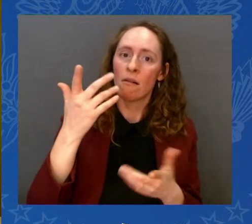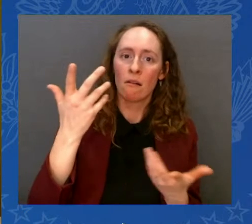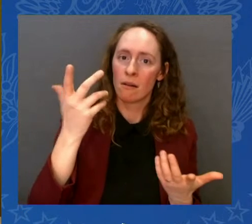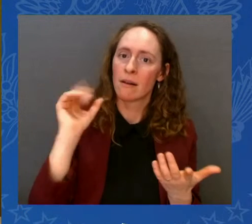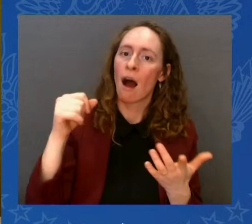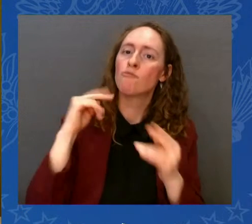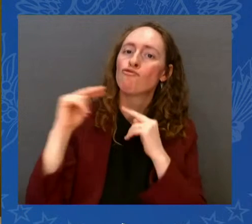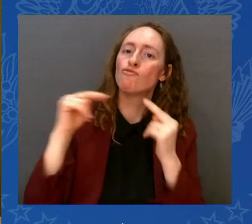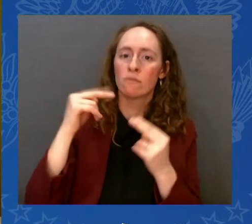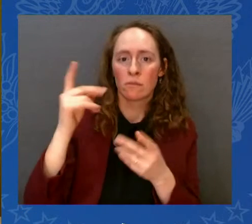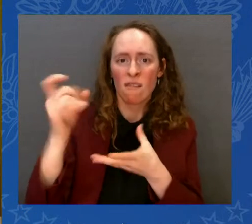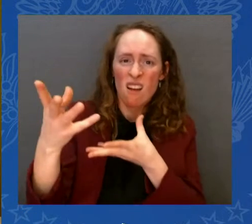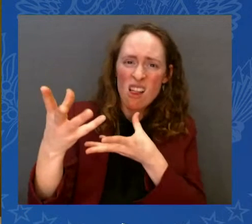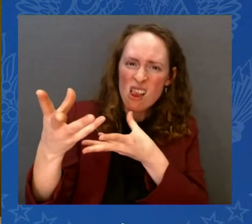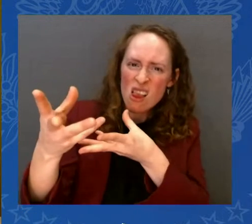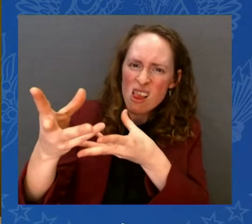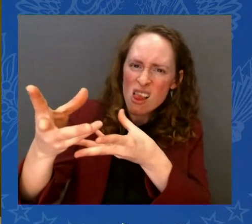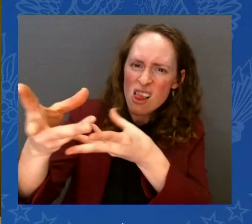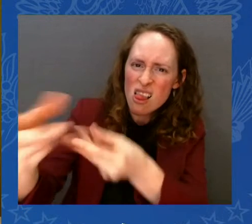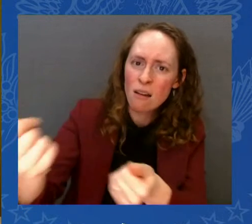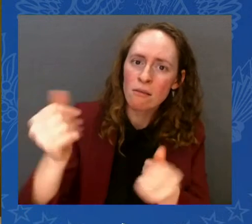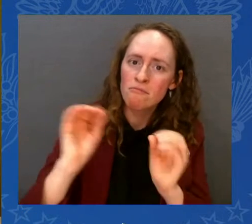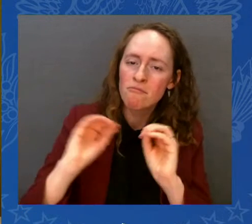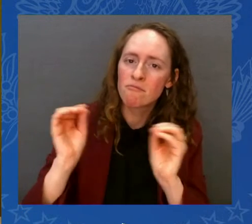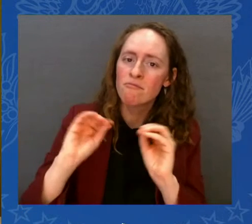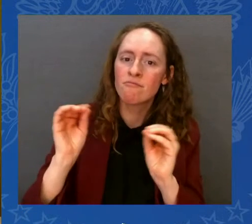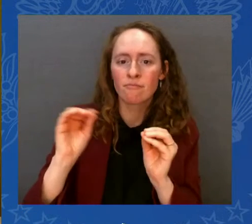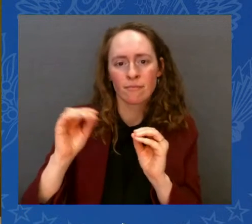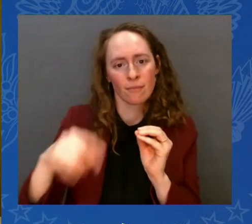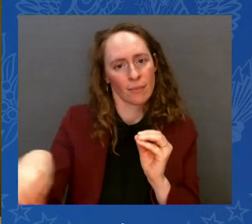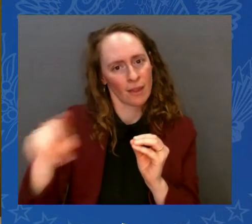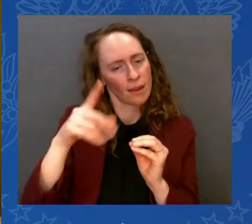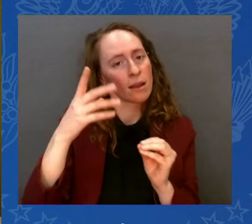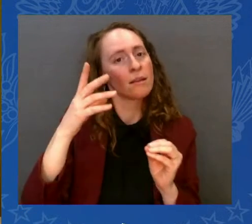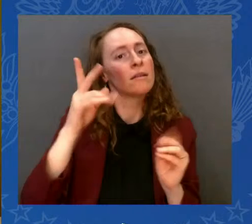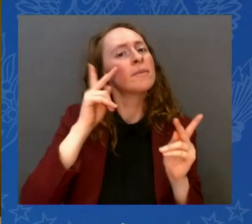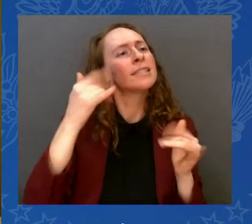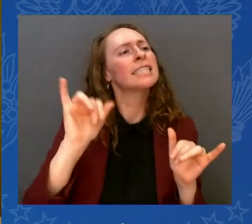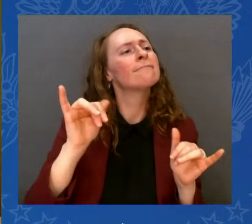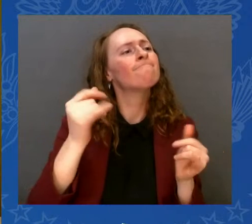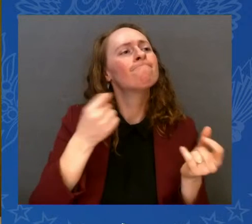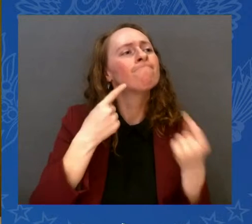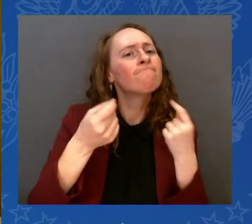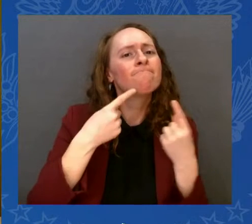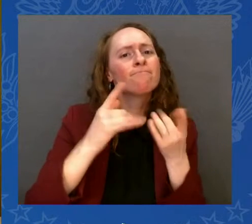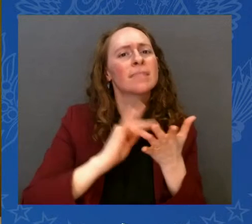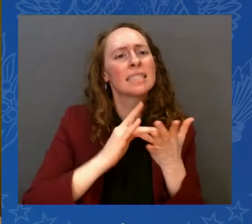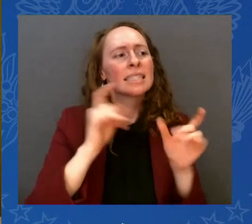and they can afford. So, it's not that we're -- that we're in a position we're saying we're not going to cut the deficit.